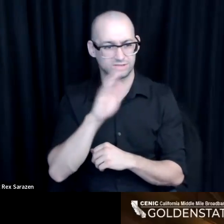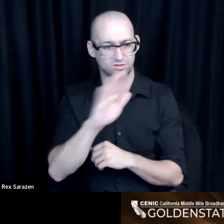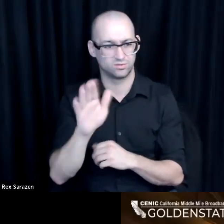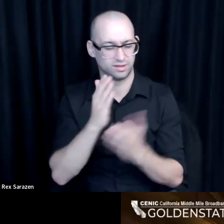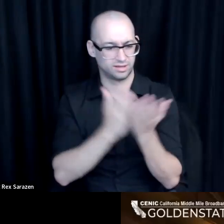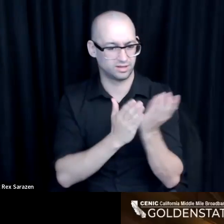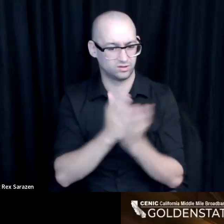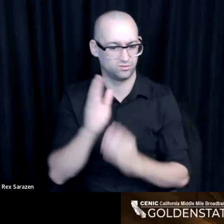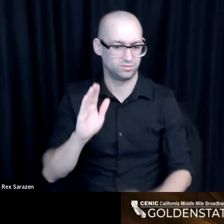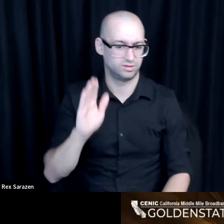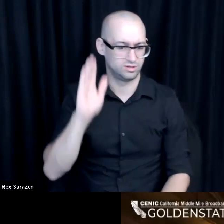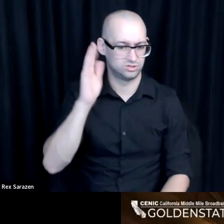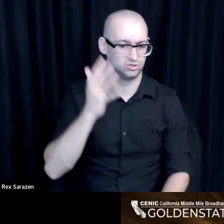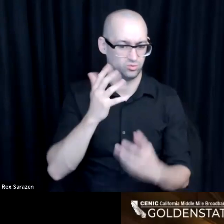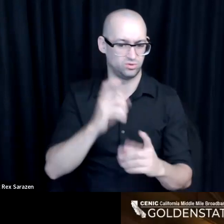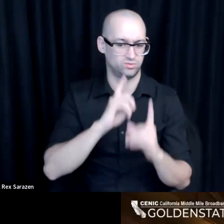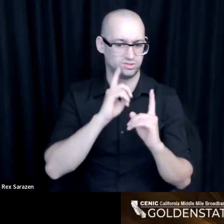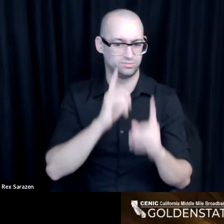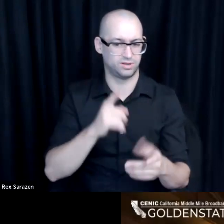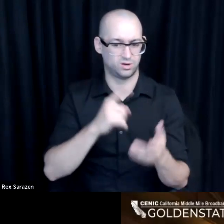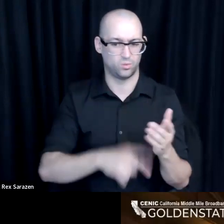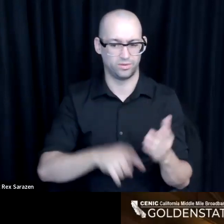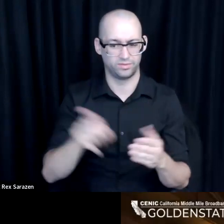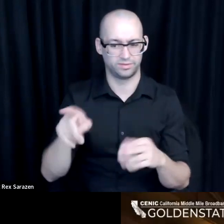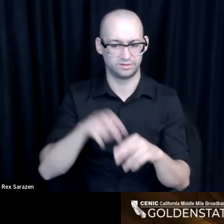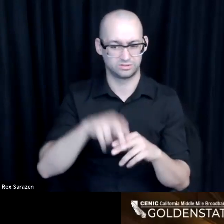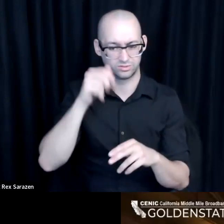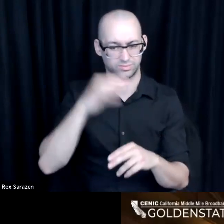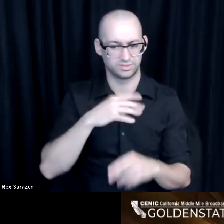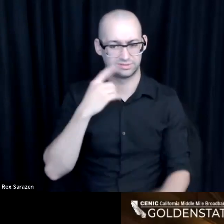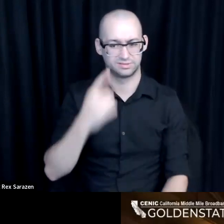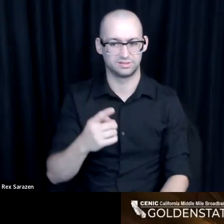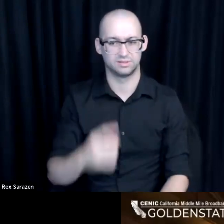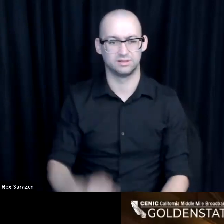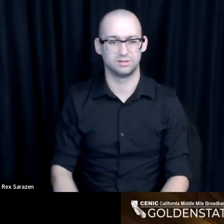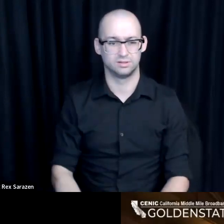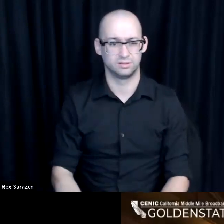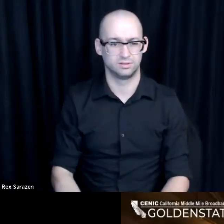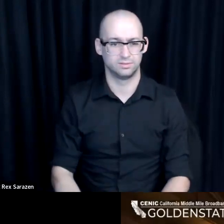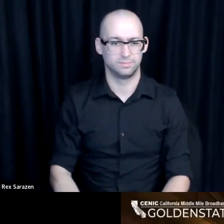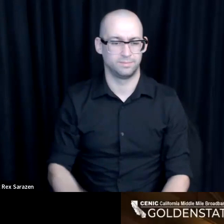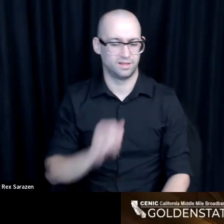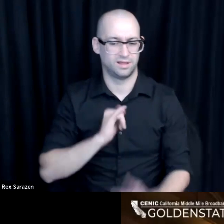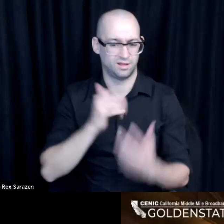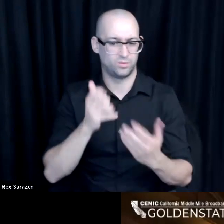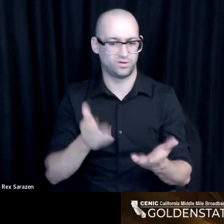respond to something the Chairman said? Yeah, I just wanted to offer up a thought. The state and